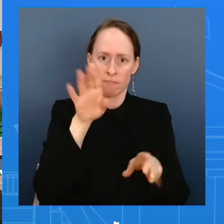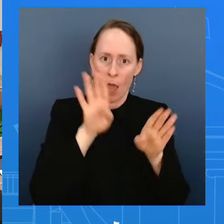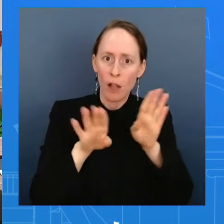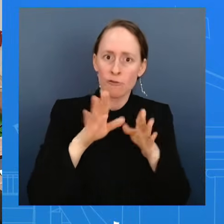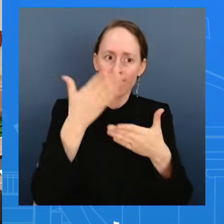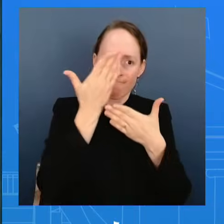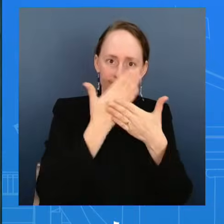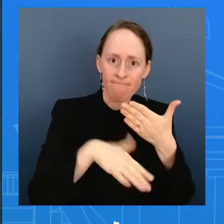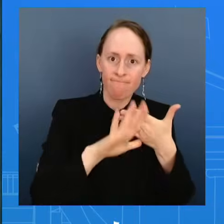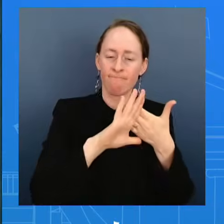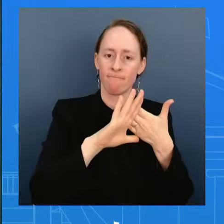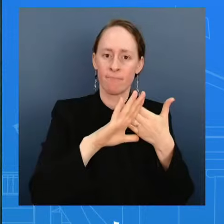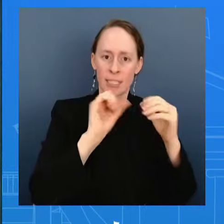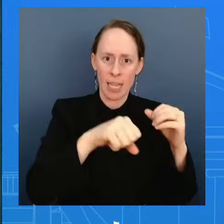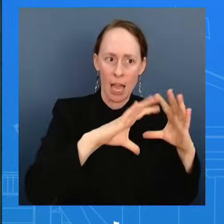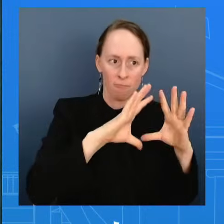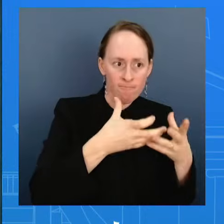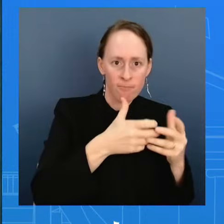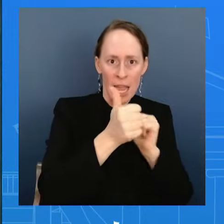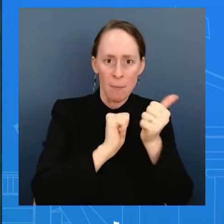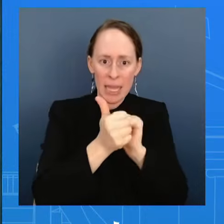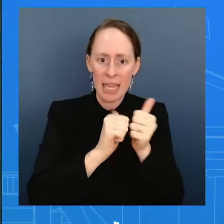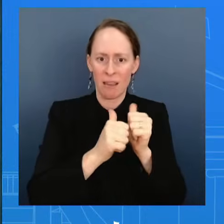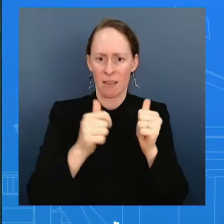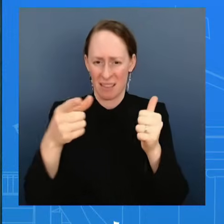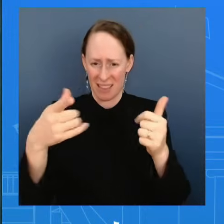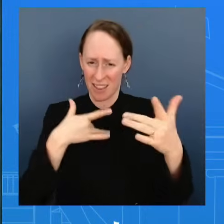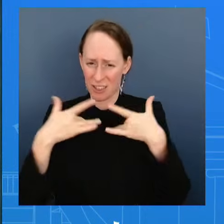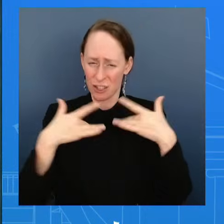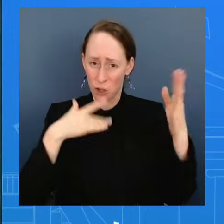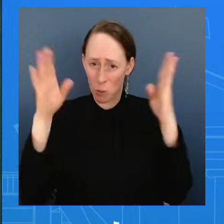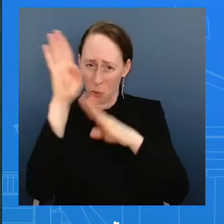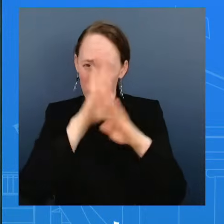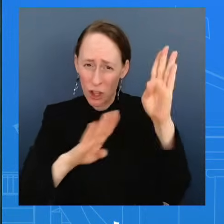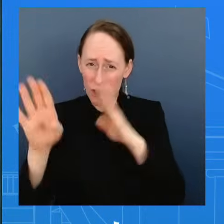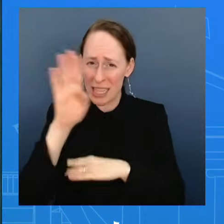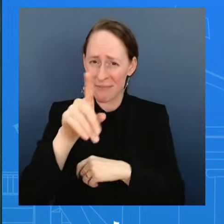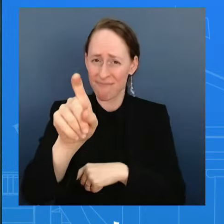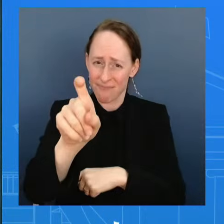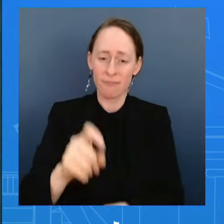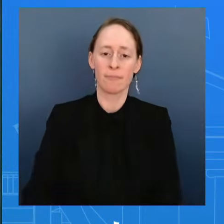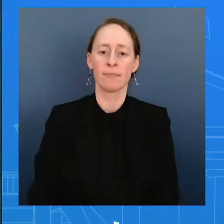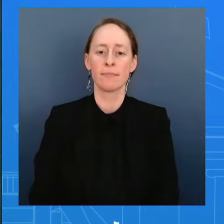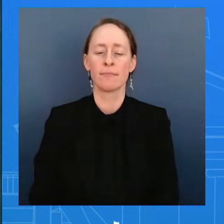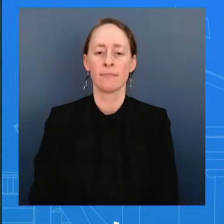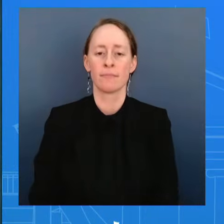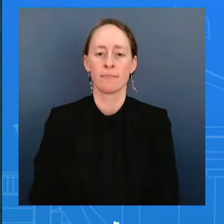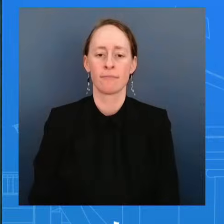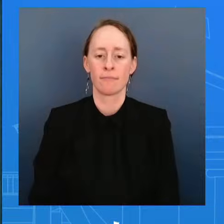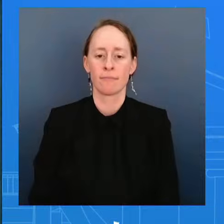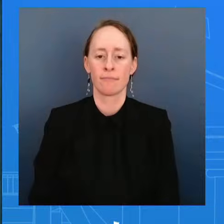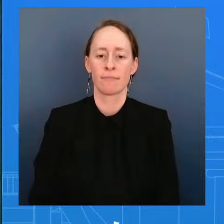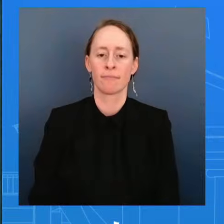are still looking to learn more about the vice president, particularly her work here at the White House. Ms. Jean-Pierre: Yeah. The Press: And given that, can you speak to the role